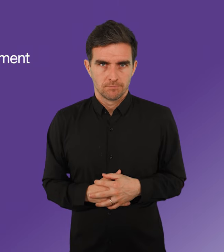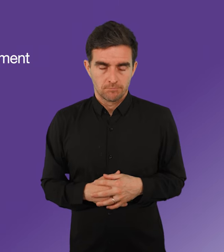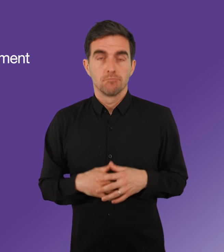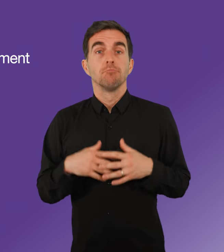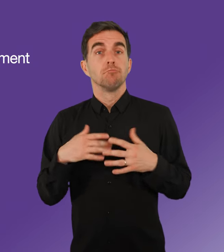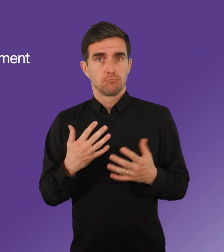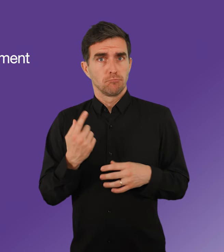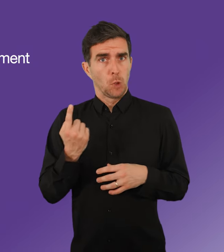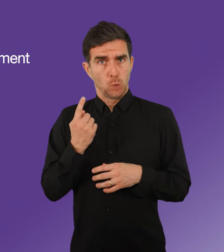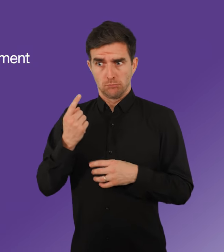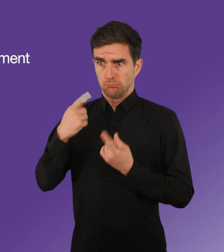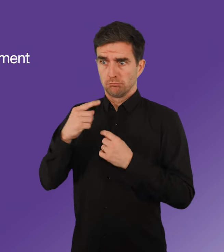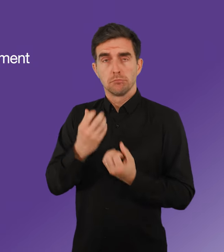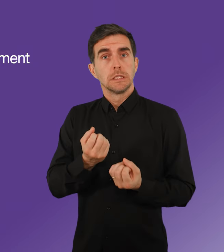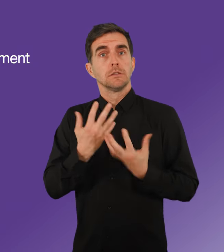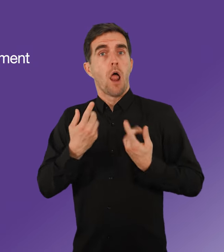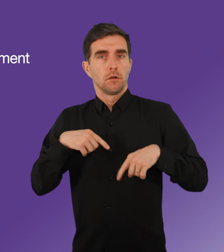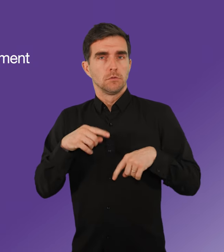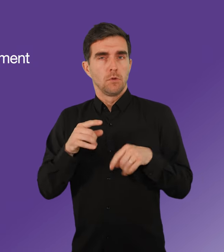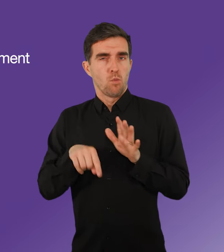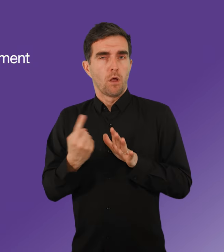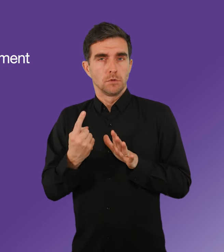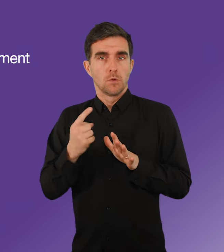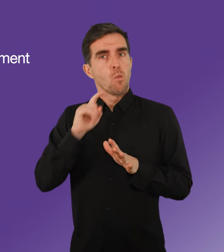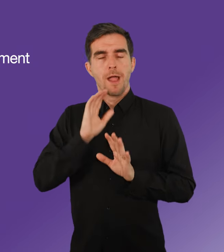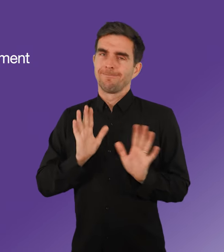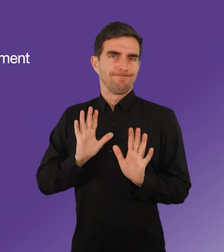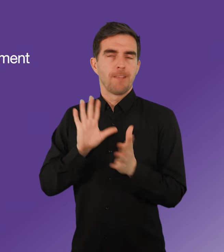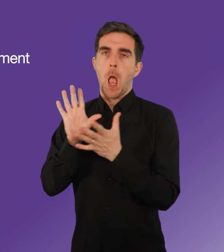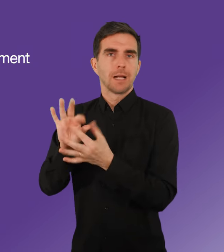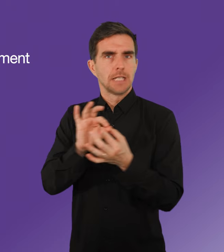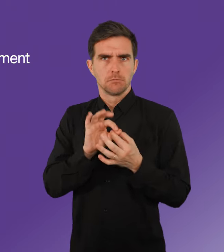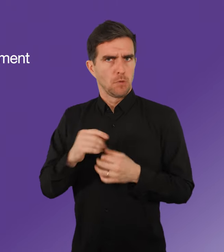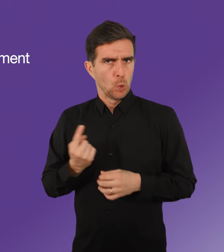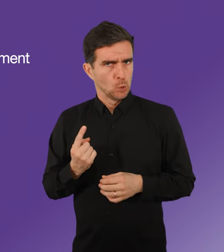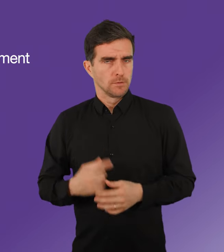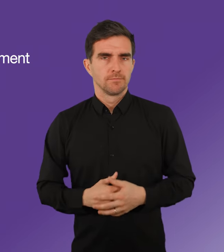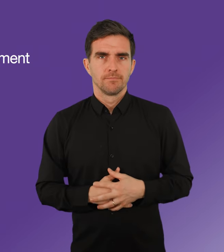Who Tell Us Once will not contact